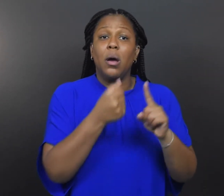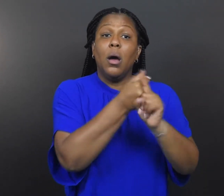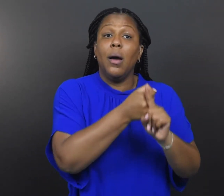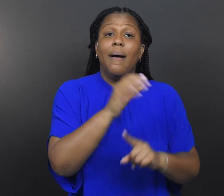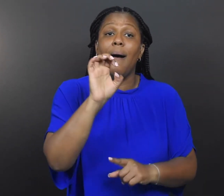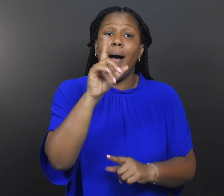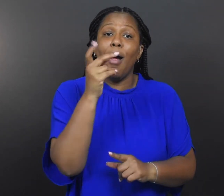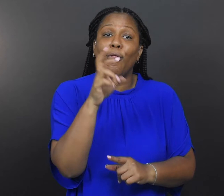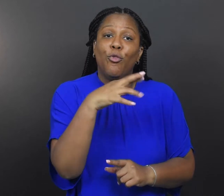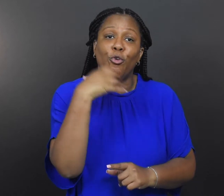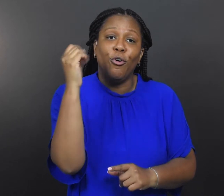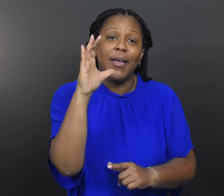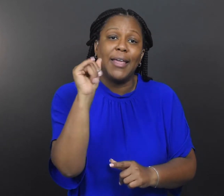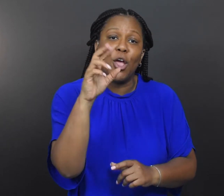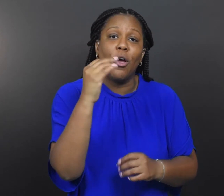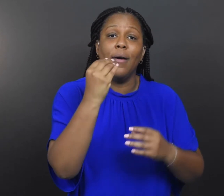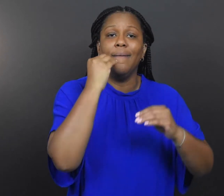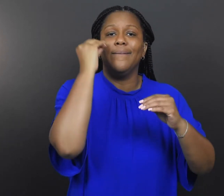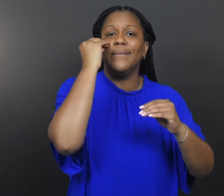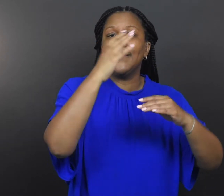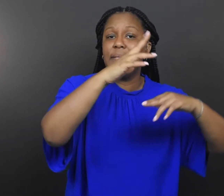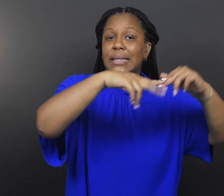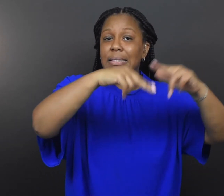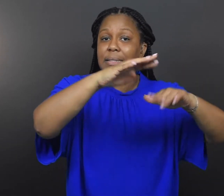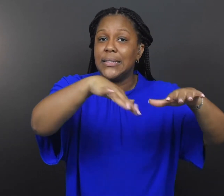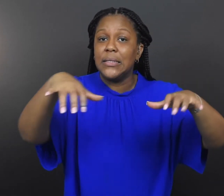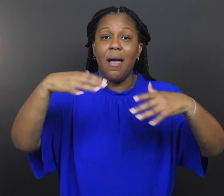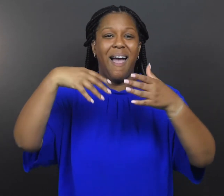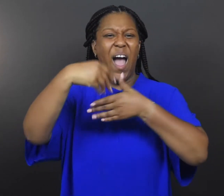of town.